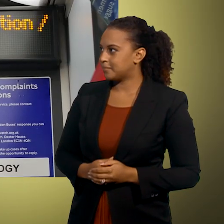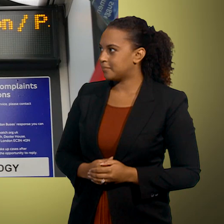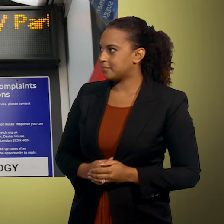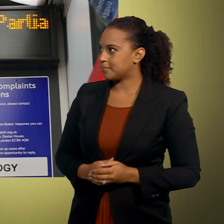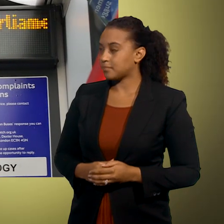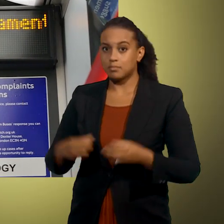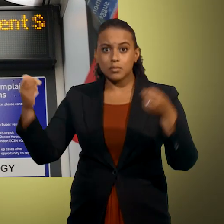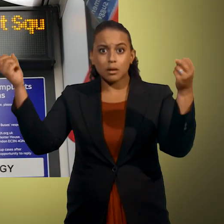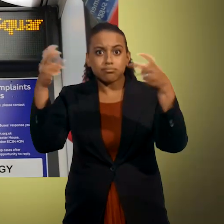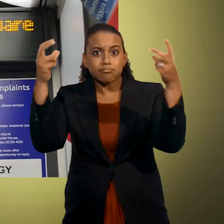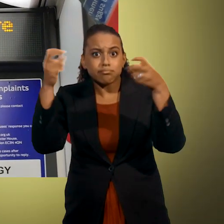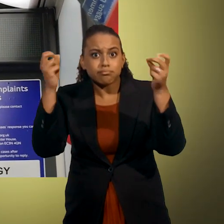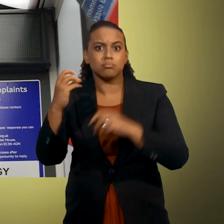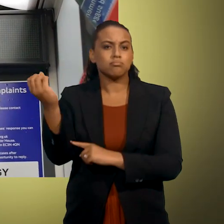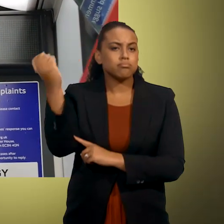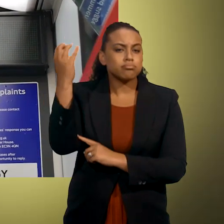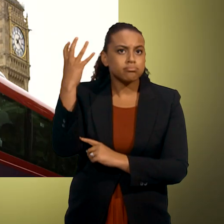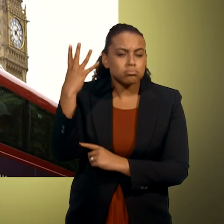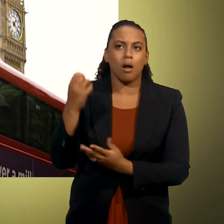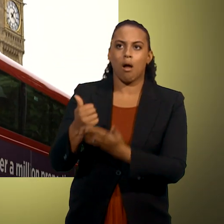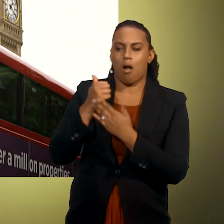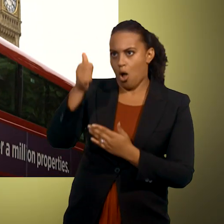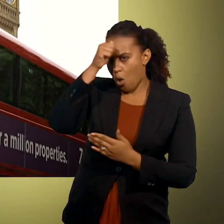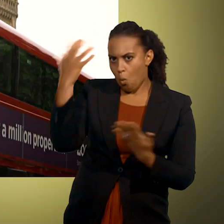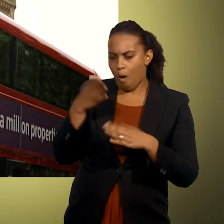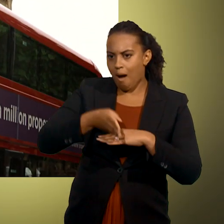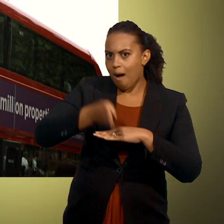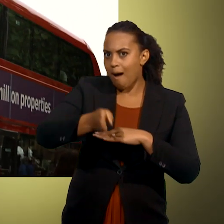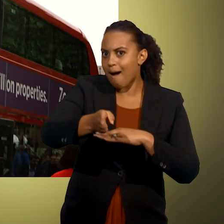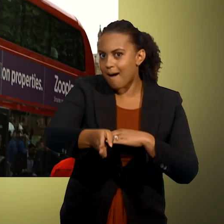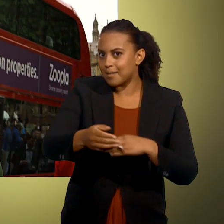Buses have a PA system and visual display to let you know the route, destination and